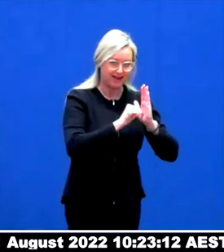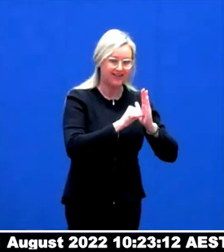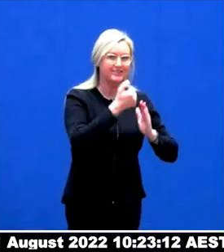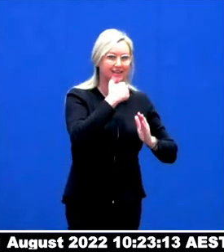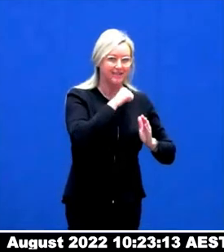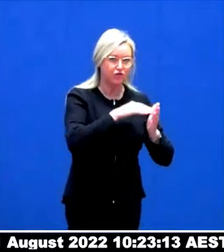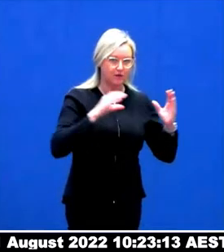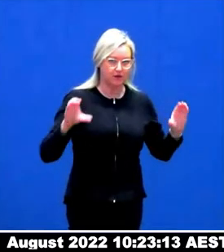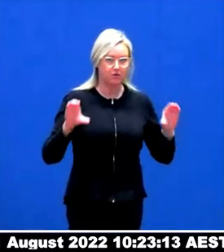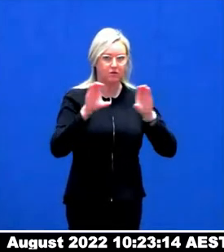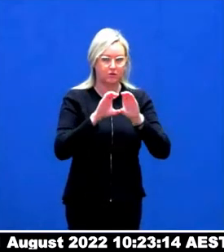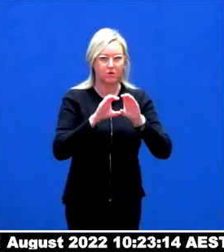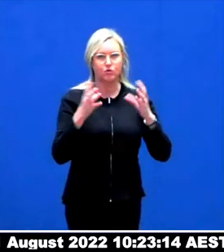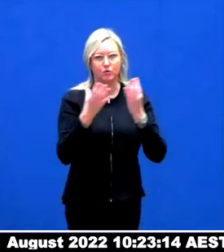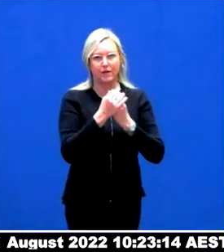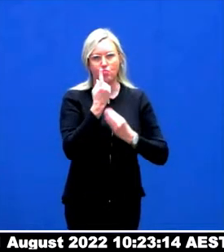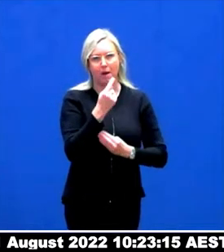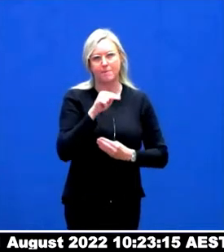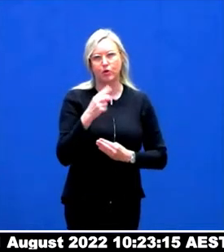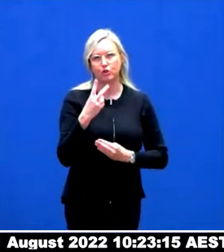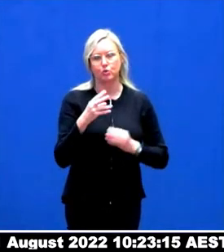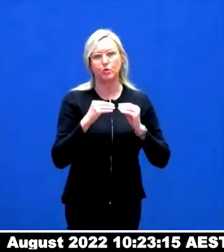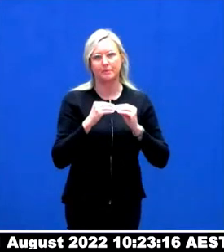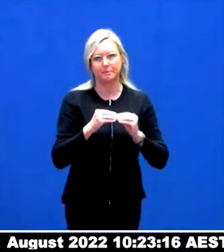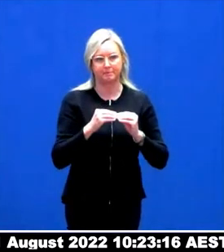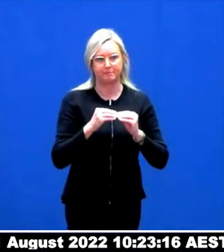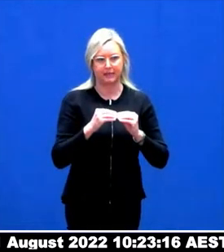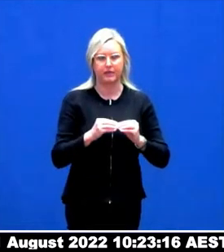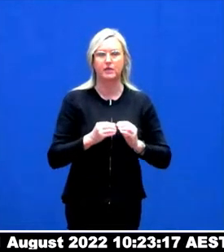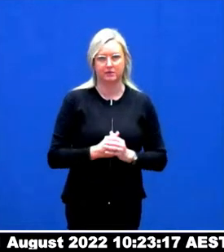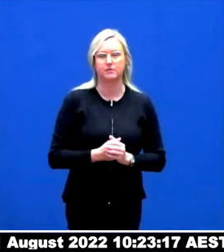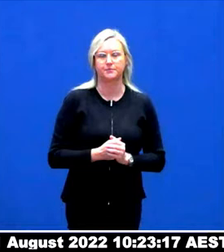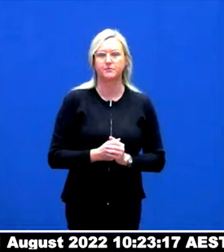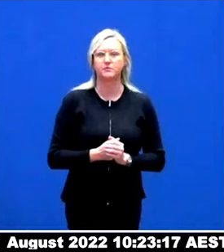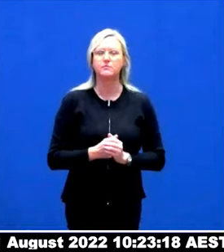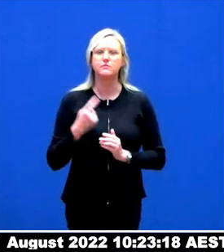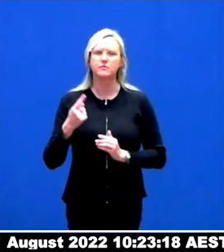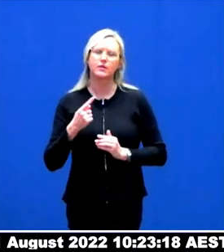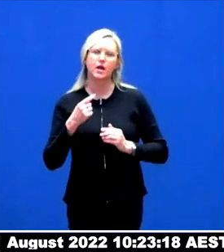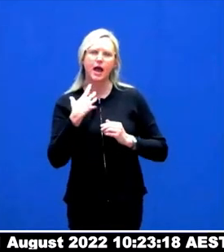about 1.2 billion. There's data in terms of how the money's spent but what about data in terms of